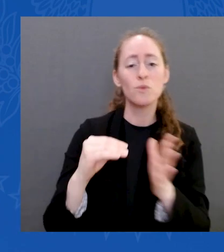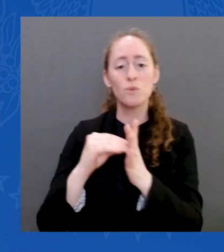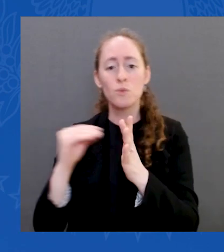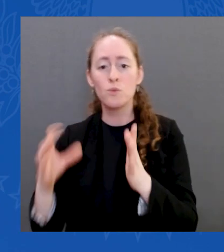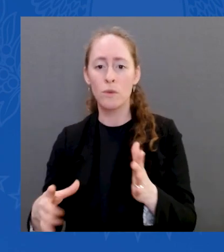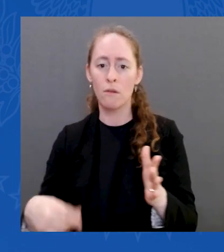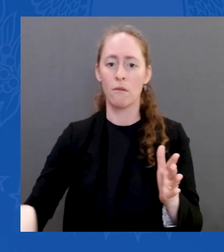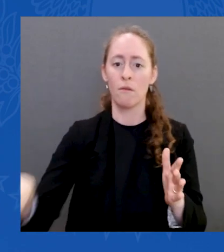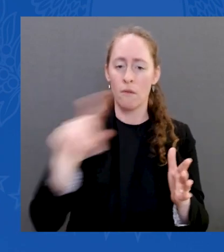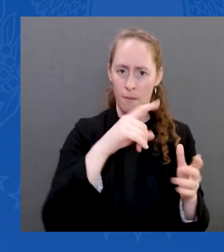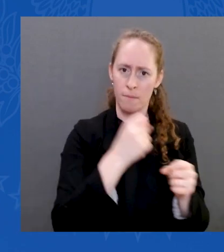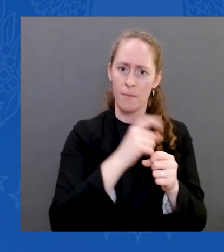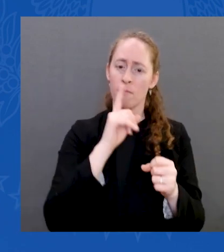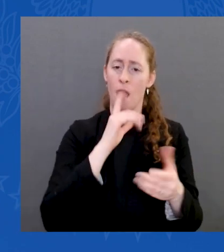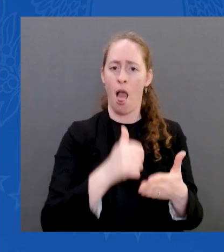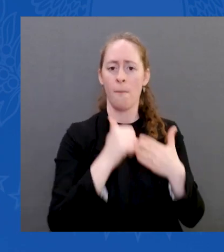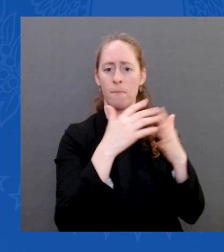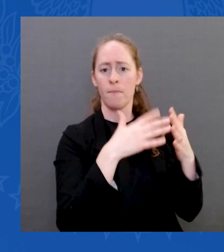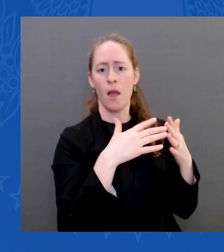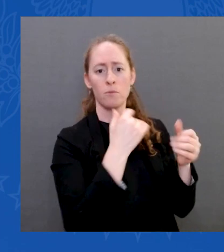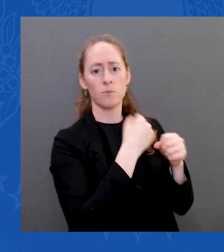as the state officials here can tell you -- in education --